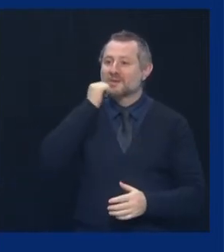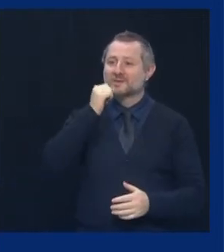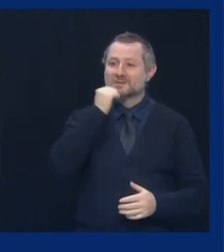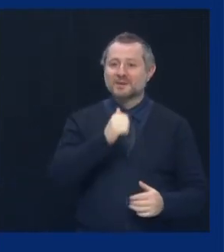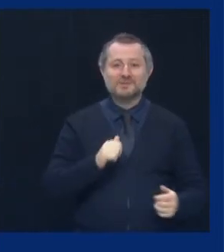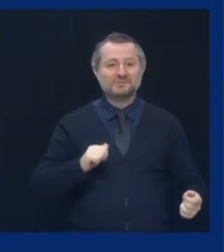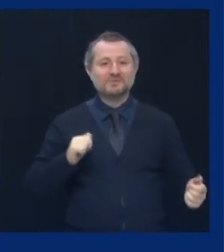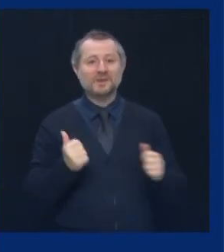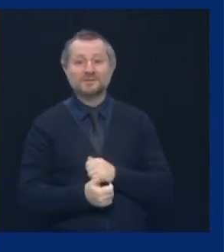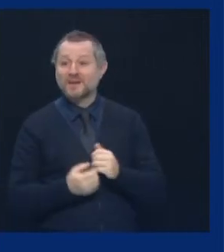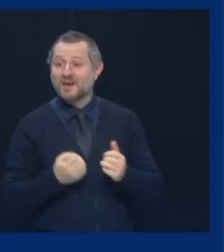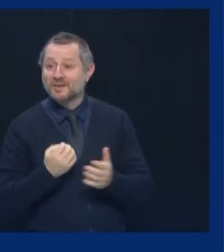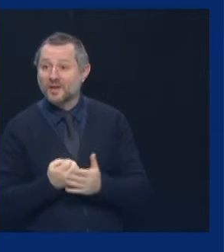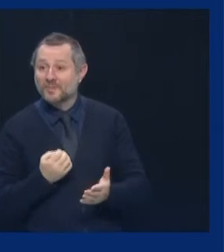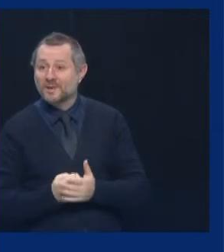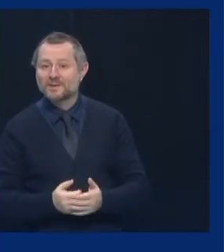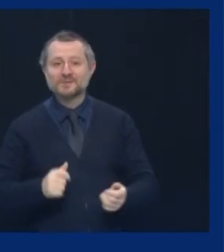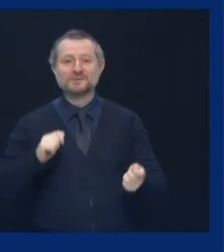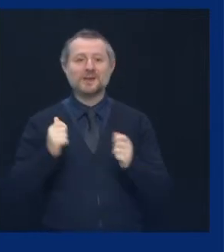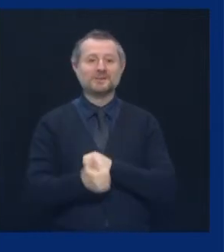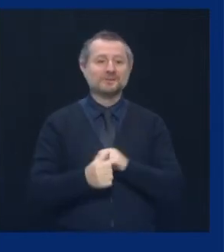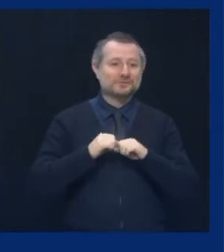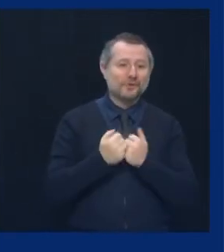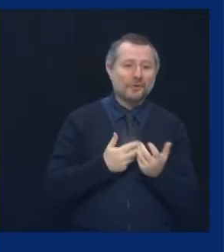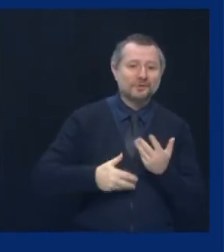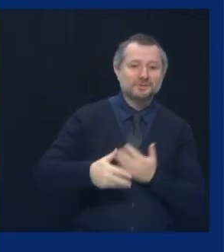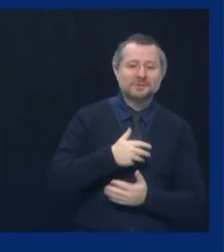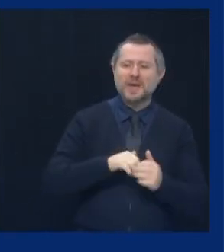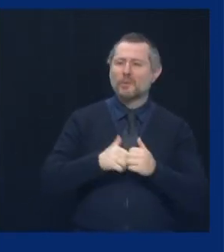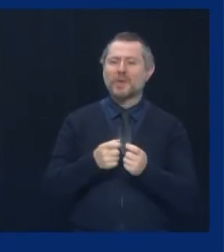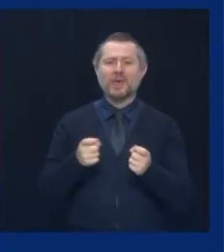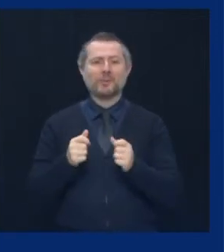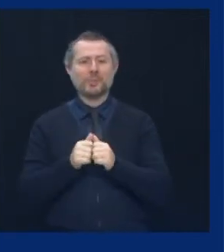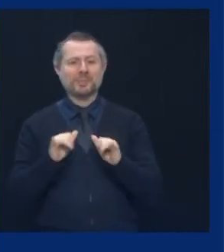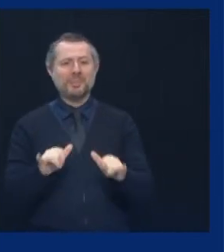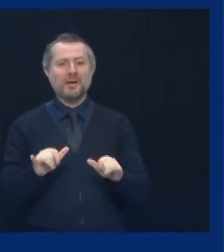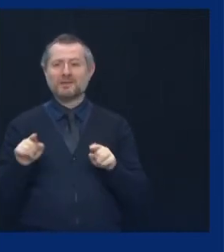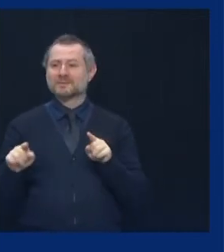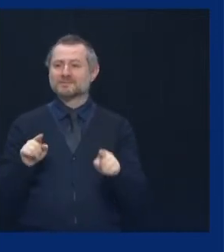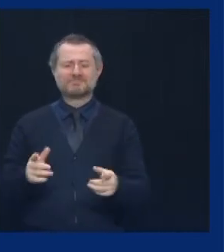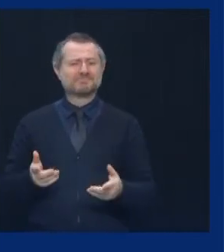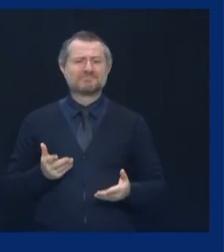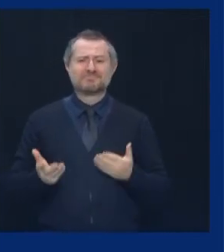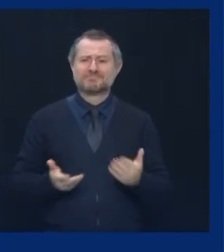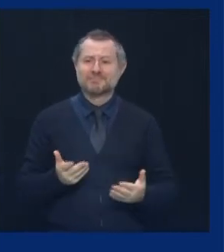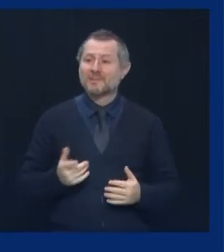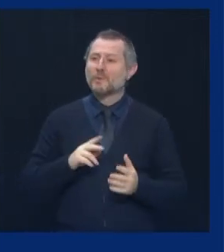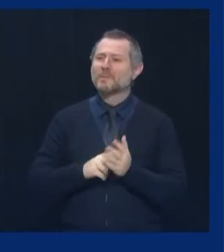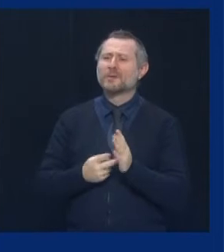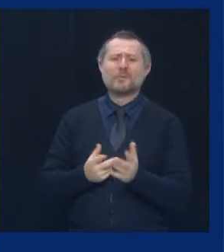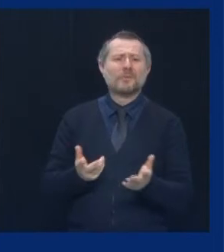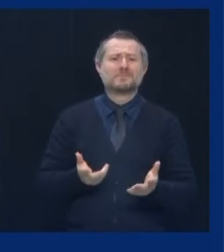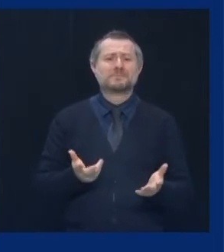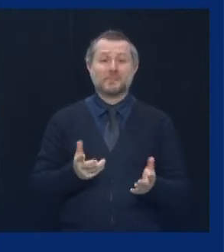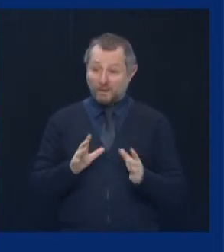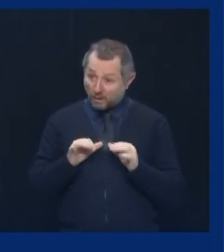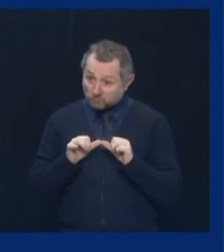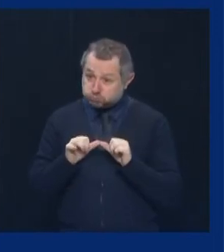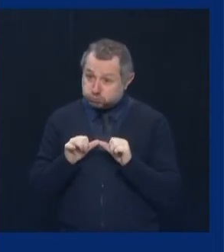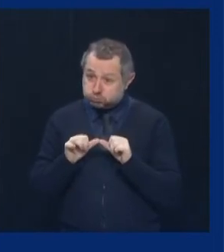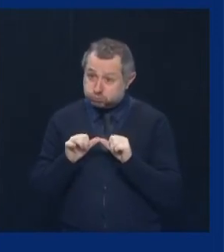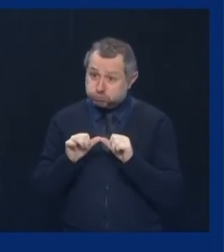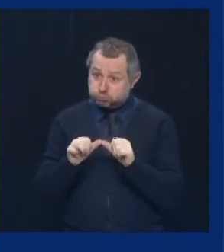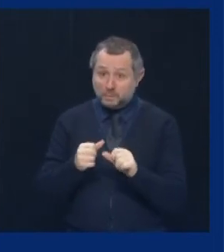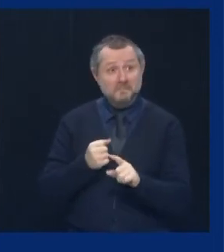WORLD REALIGN ECONOMIES AND